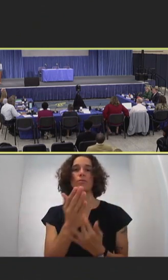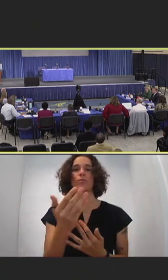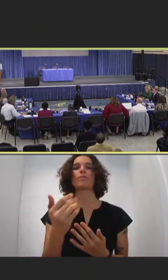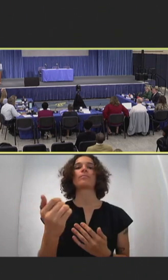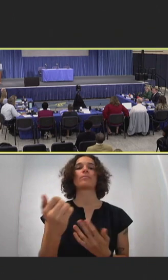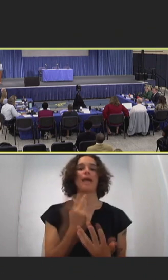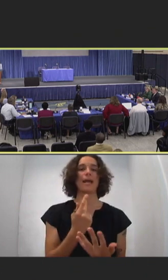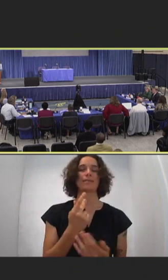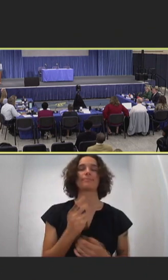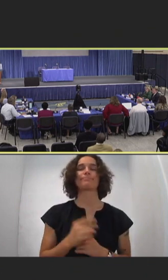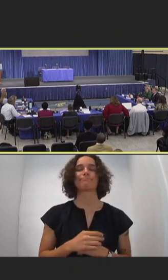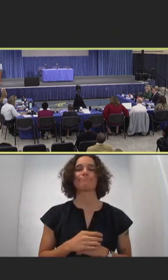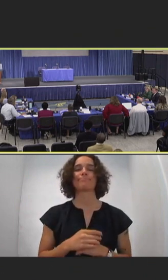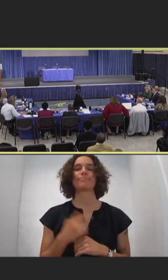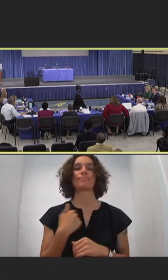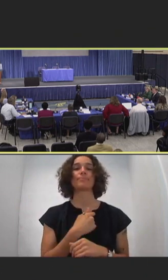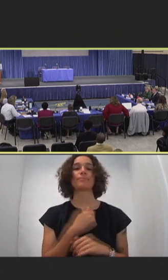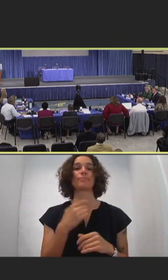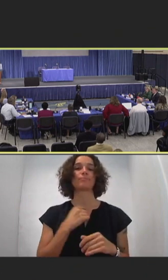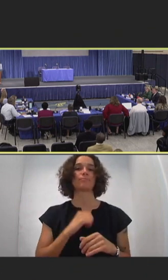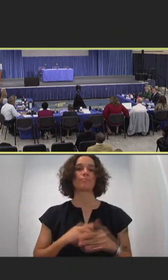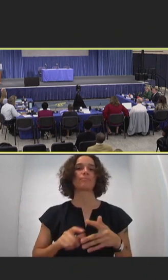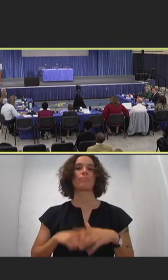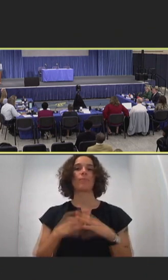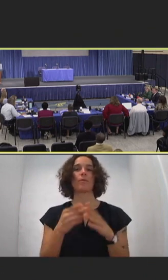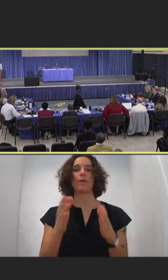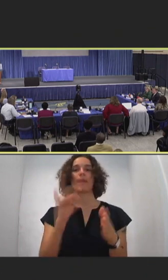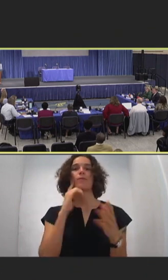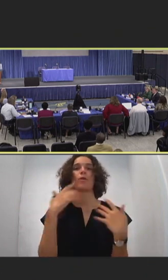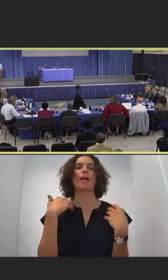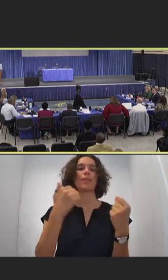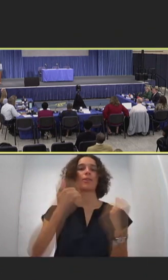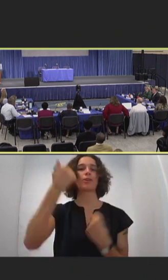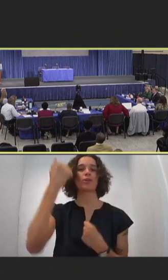we are paving the way for a healthier future. Thank you for your attention